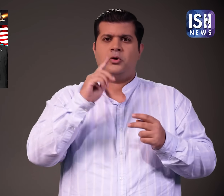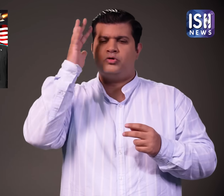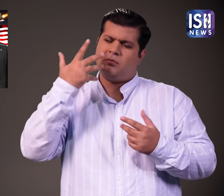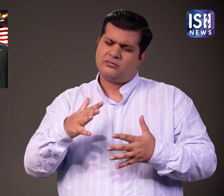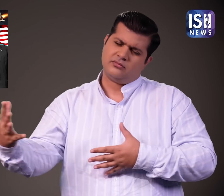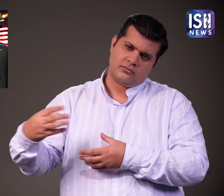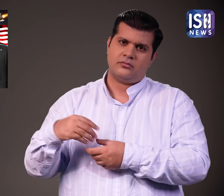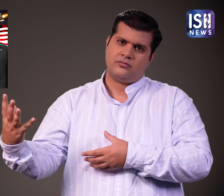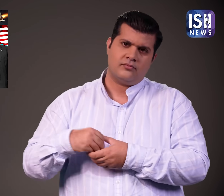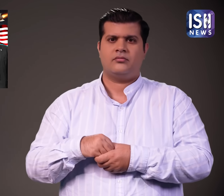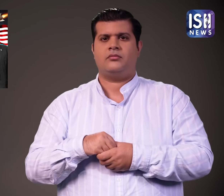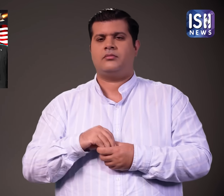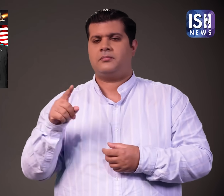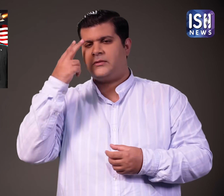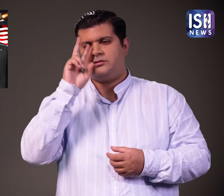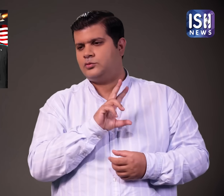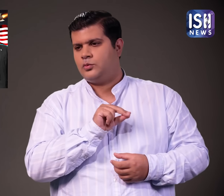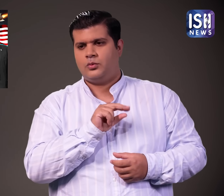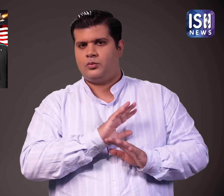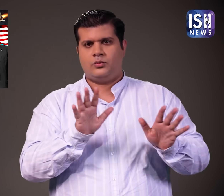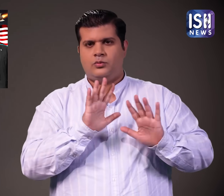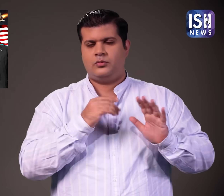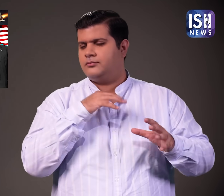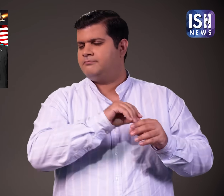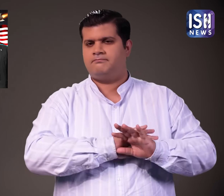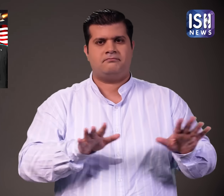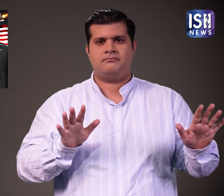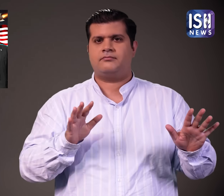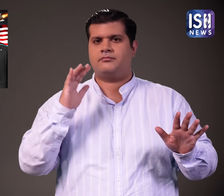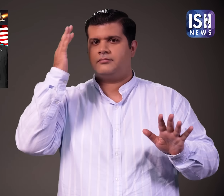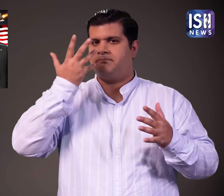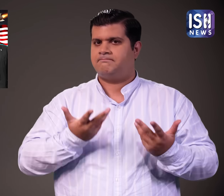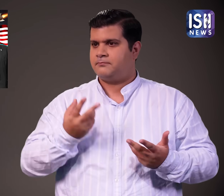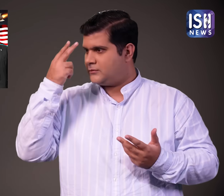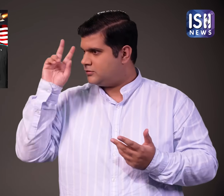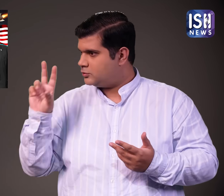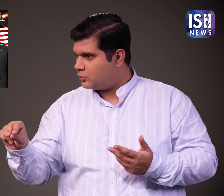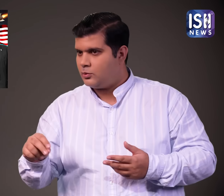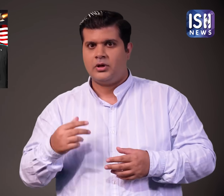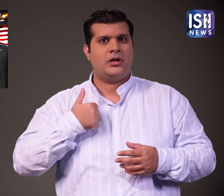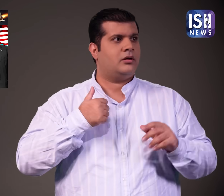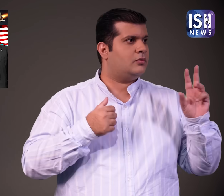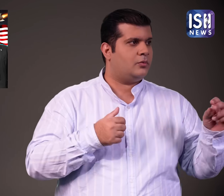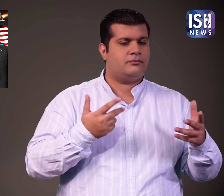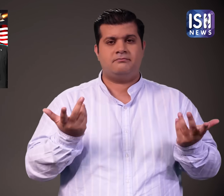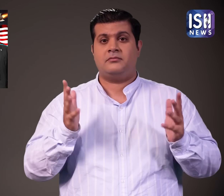Still, Trump is willing to overlook this and include Mexico as part of the U.S. but Mexico has firmly refused. Trump is disappointed that both Mexico and Canada have refused his offer.